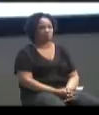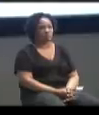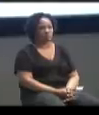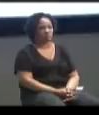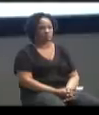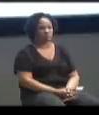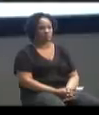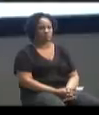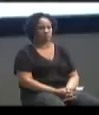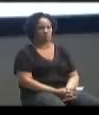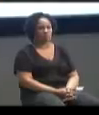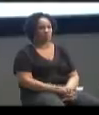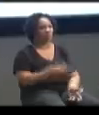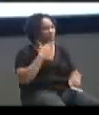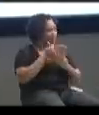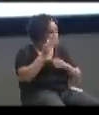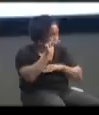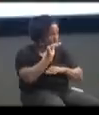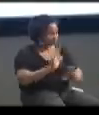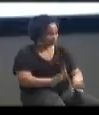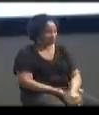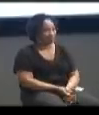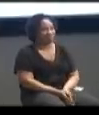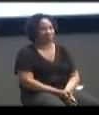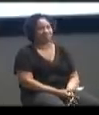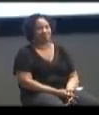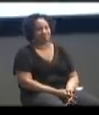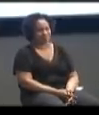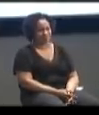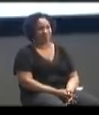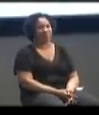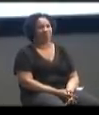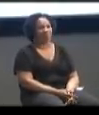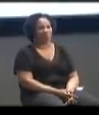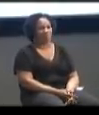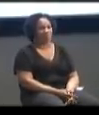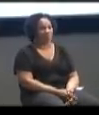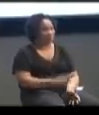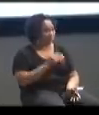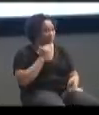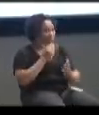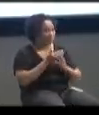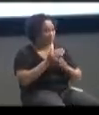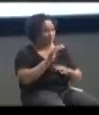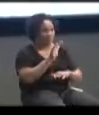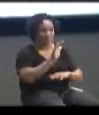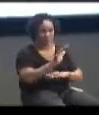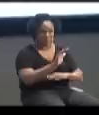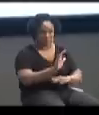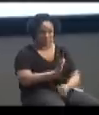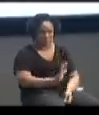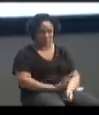PLEASE WELCOME MR. SAM REDDY.